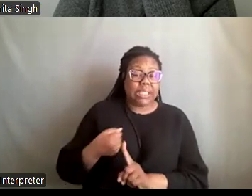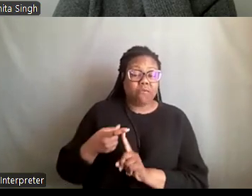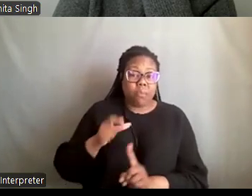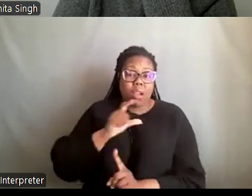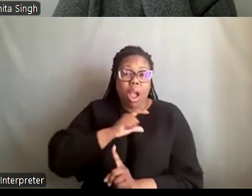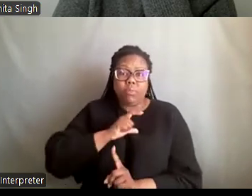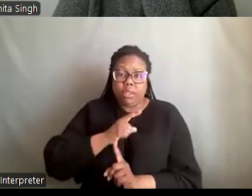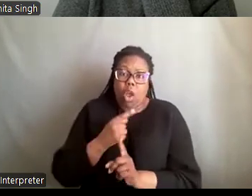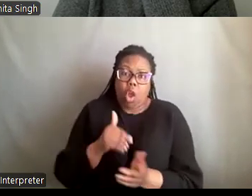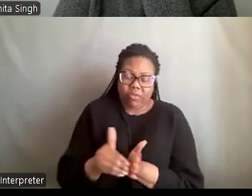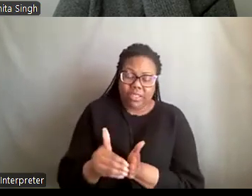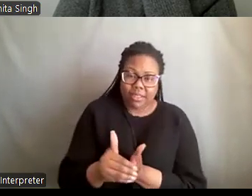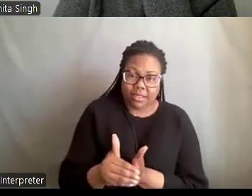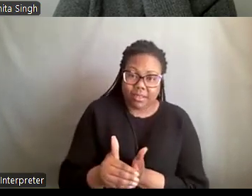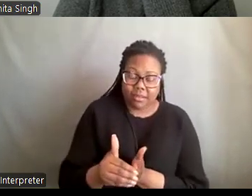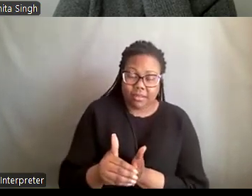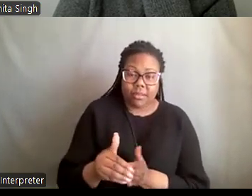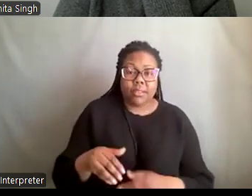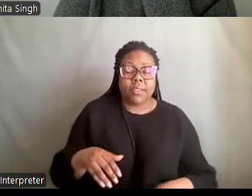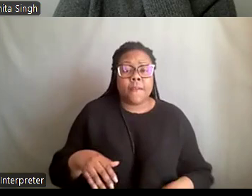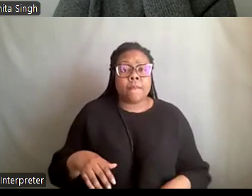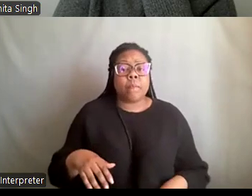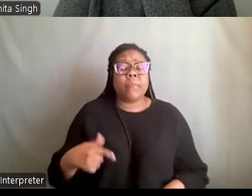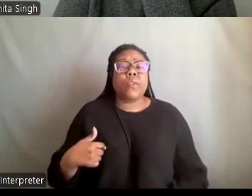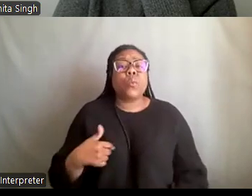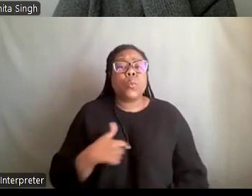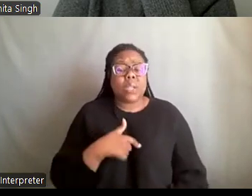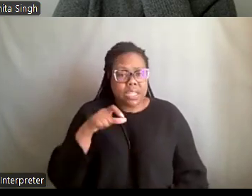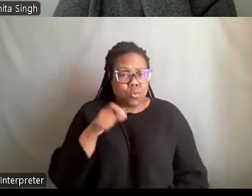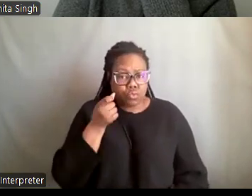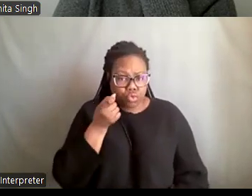a-s-s beat on the regular by the cops.